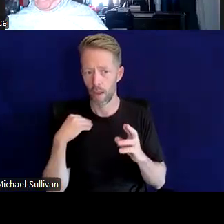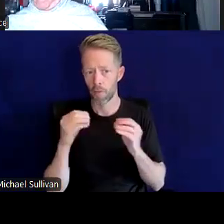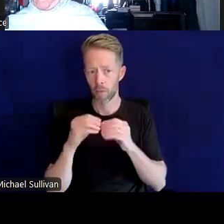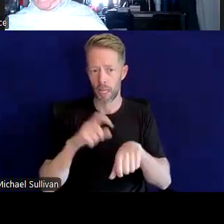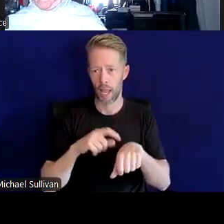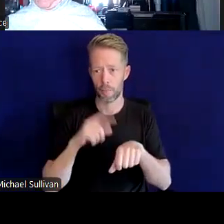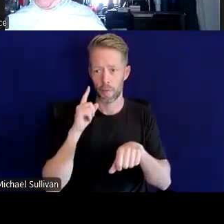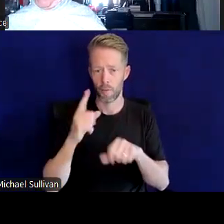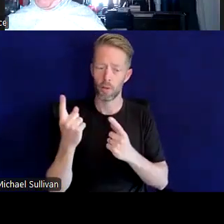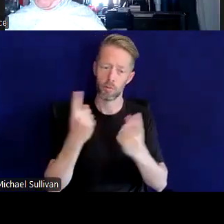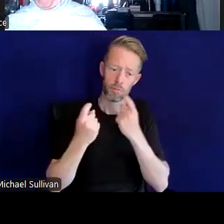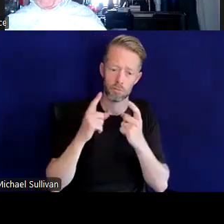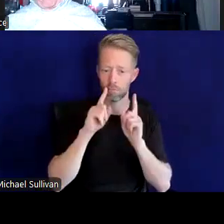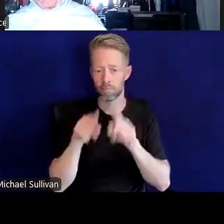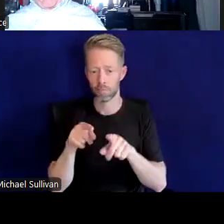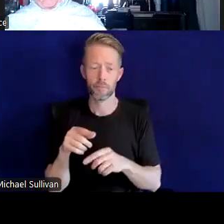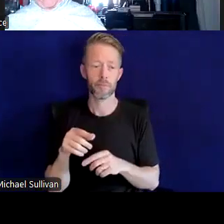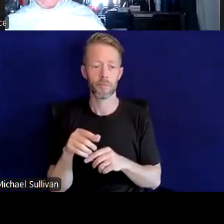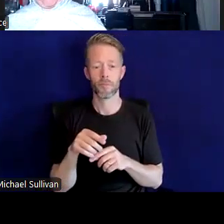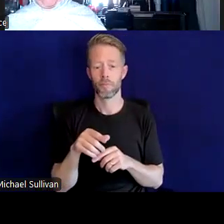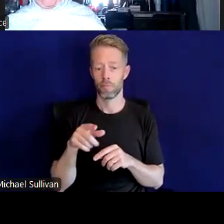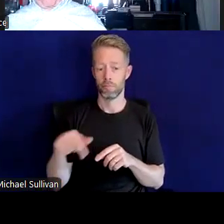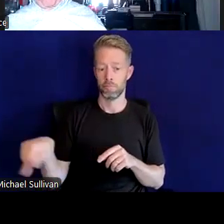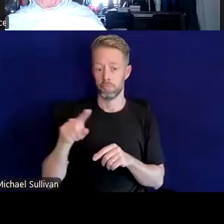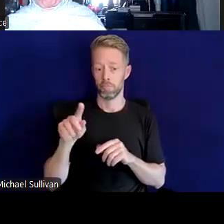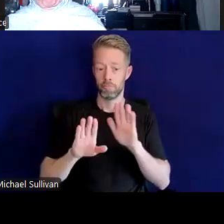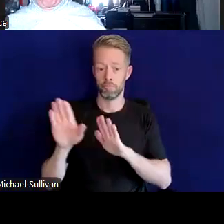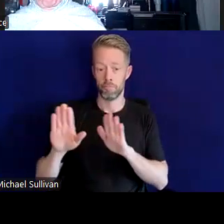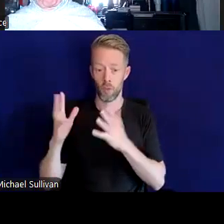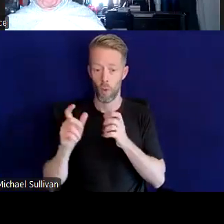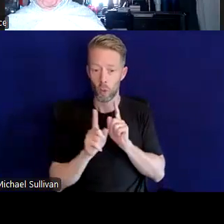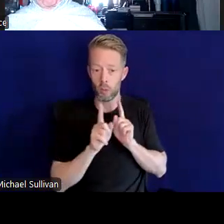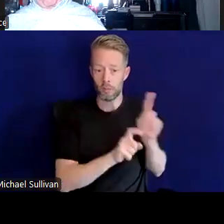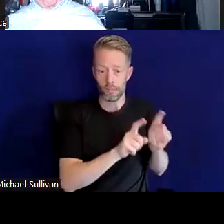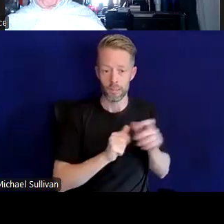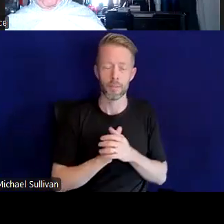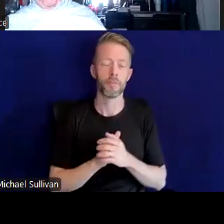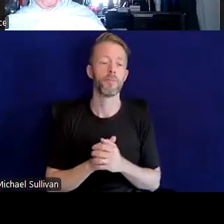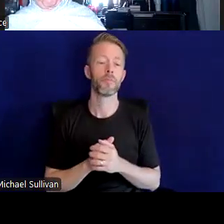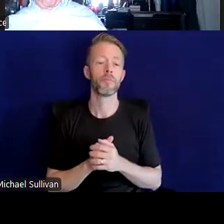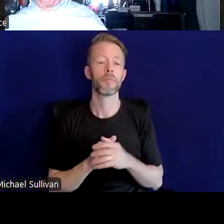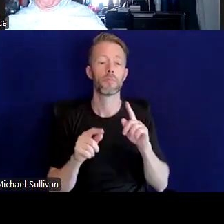Thank you. I'll round it up with another question and hopefully we can open it up to the audience so they can pick the brain of our wonderful